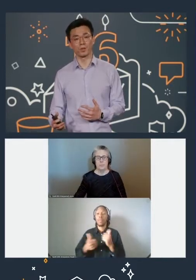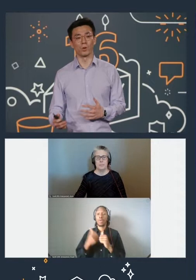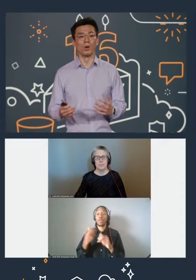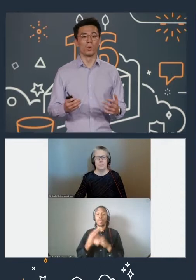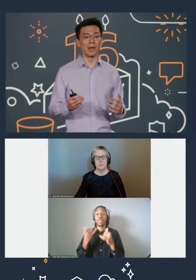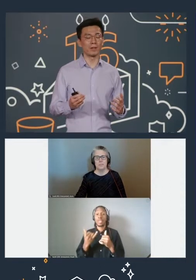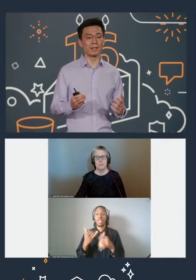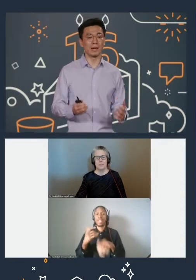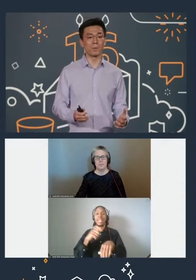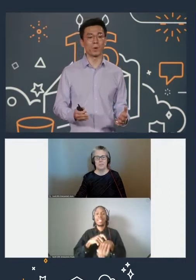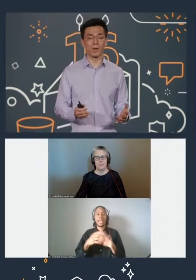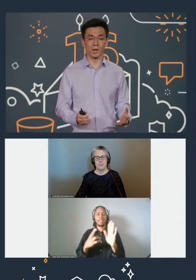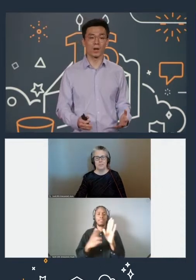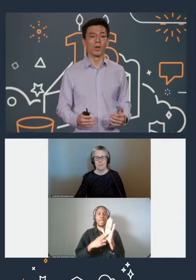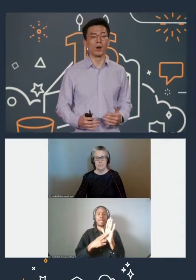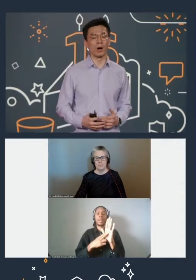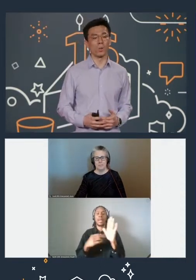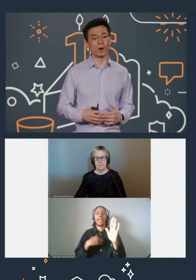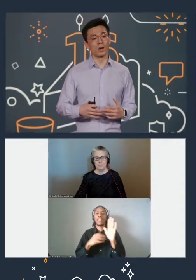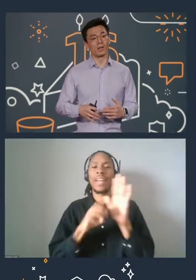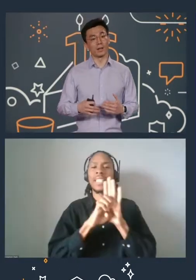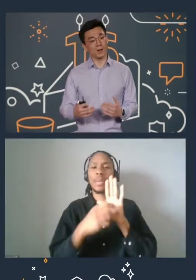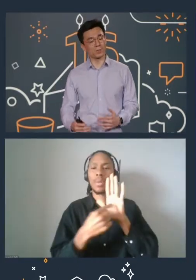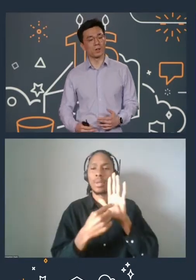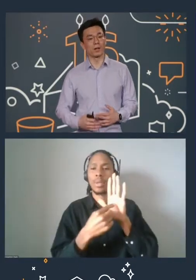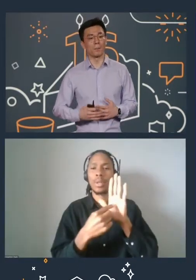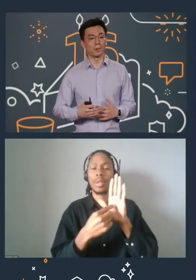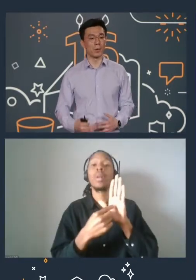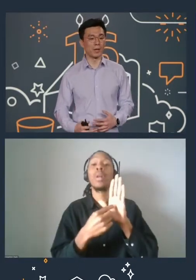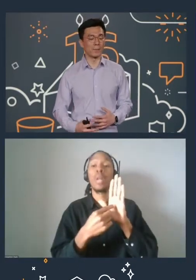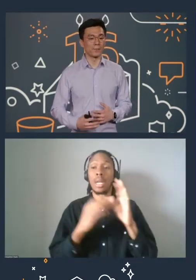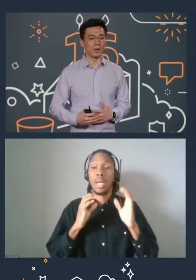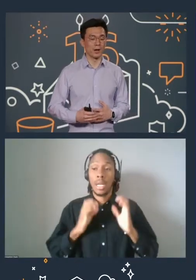So we have example here where the customer's uploading,